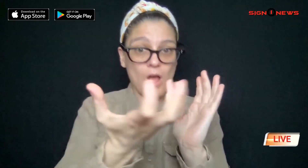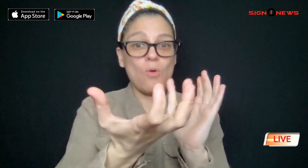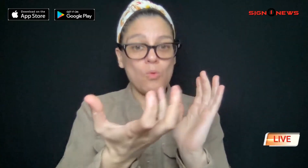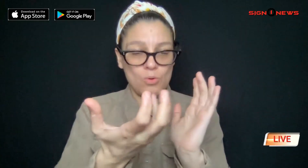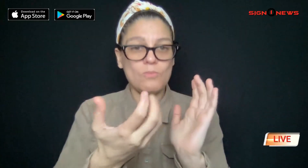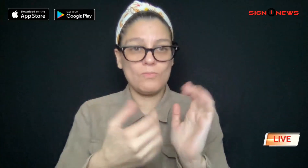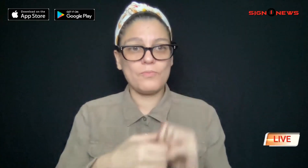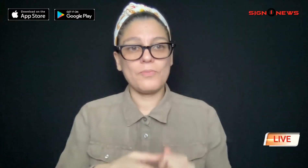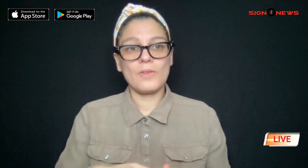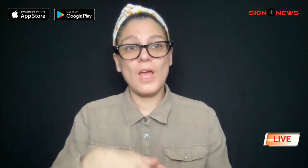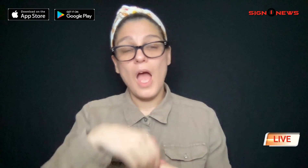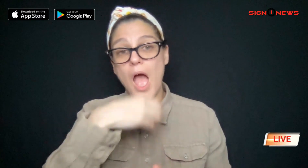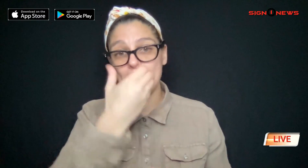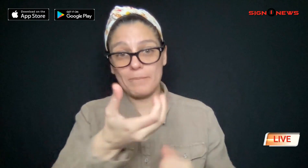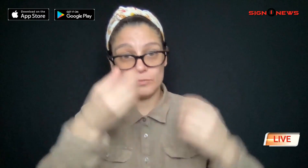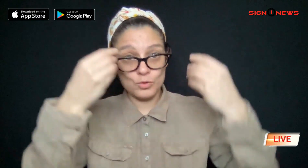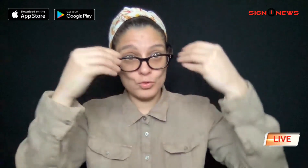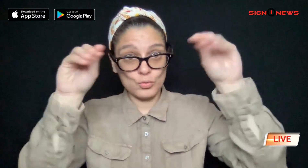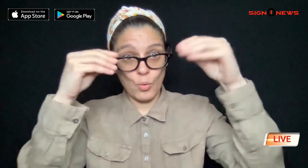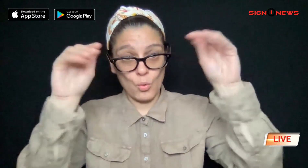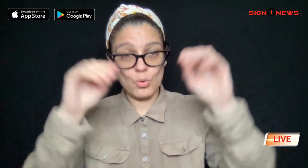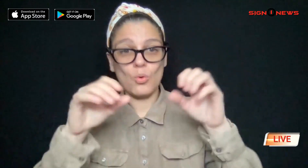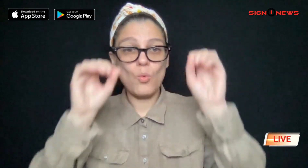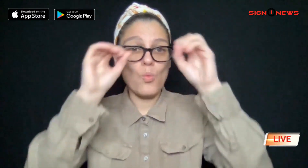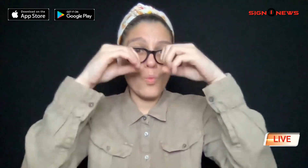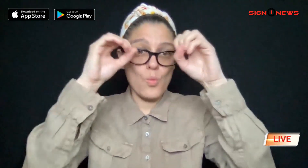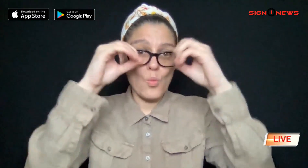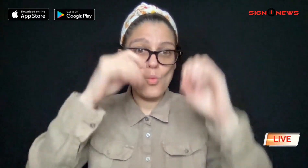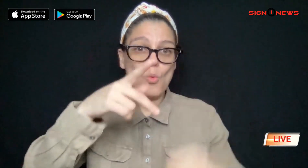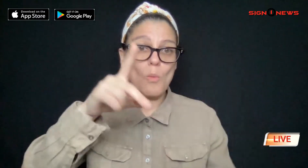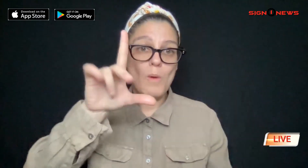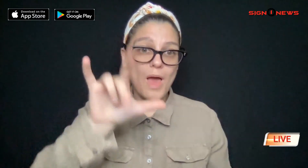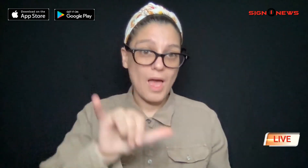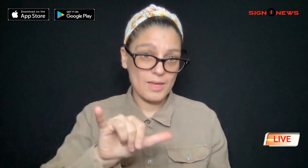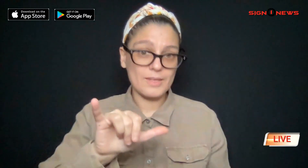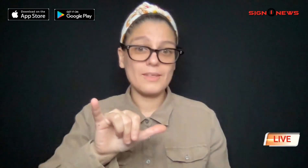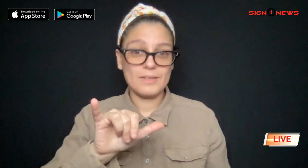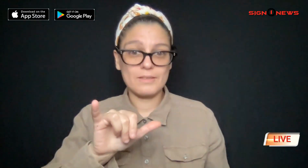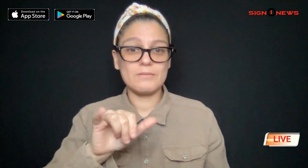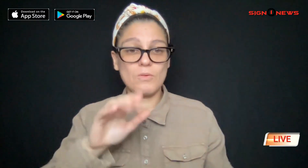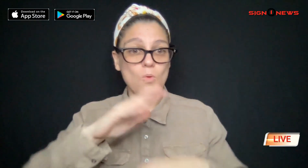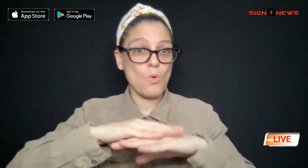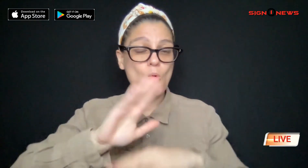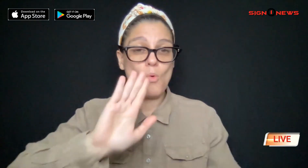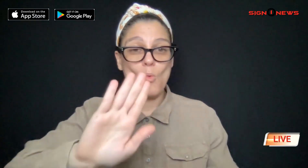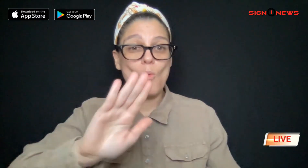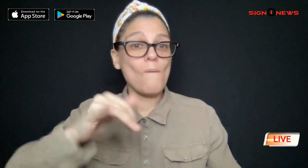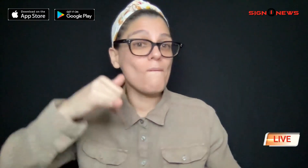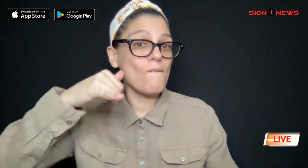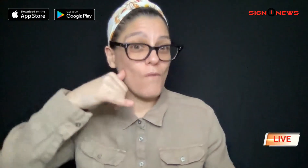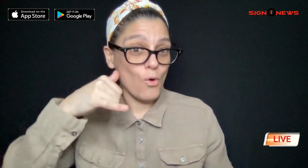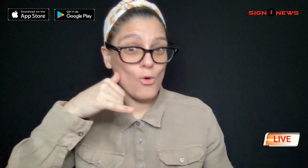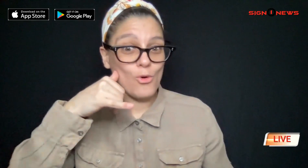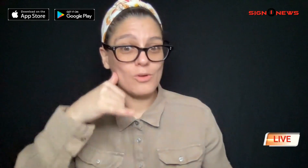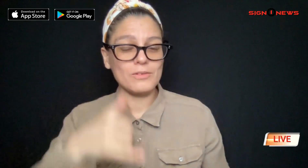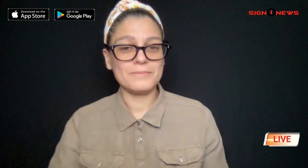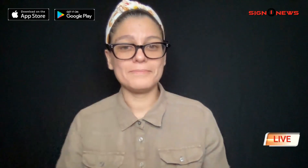you can download the Sign1News app by heading to the app store or Google play store on